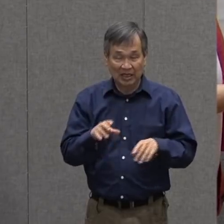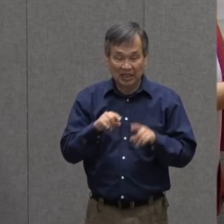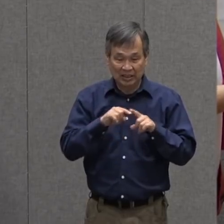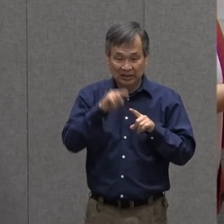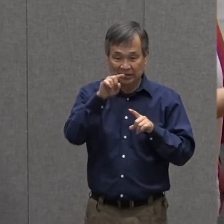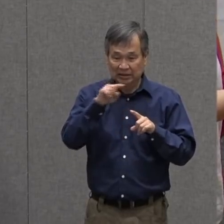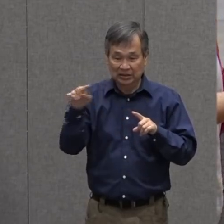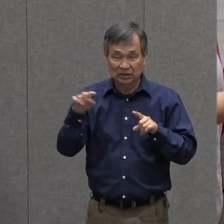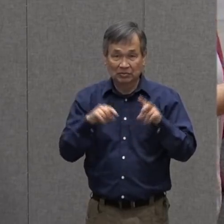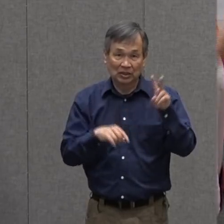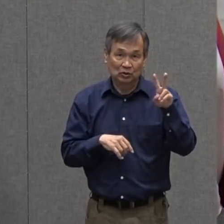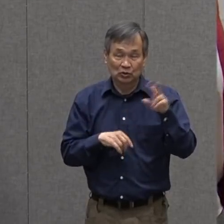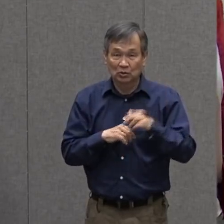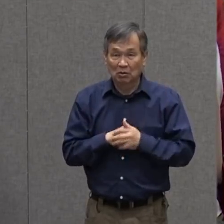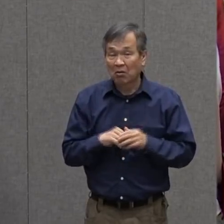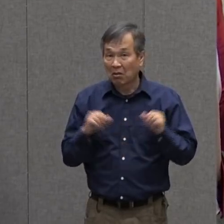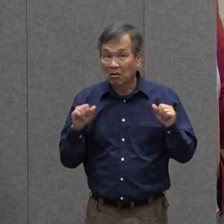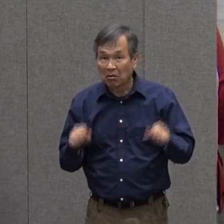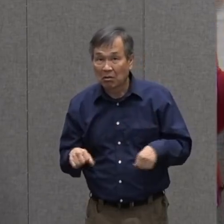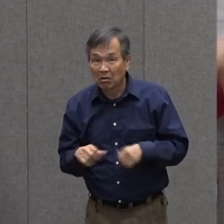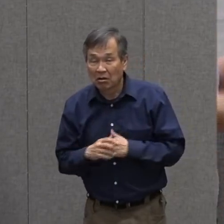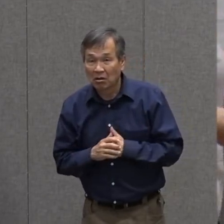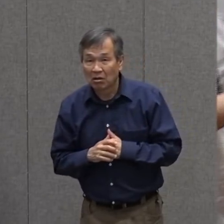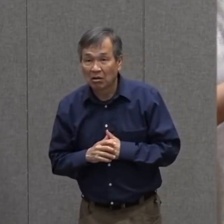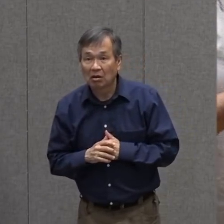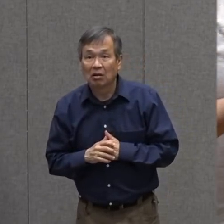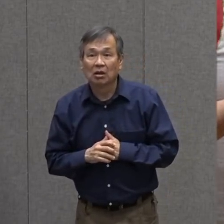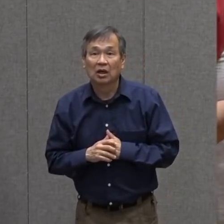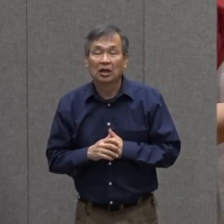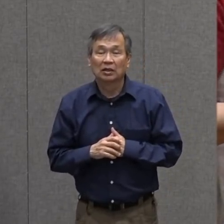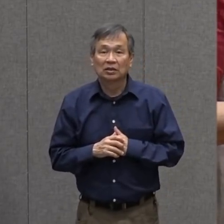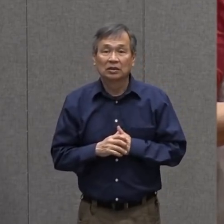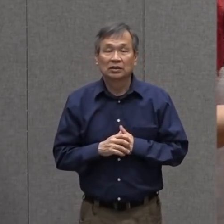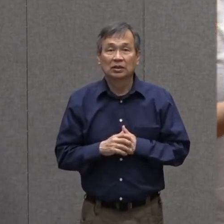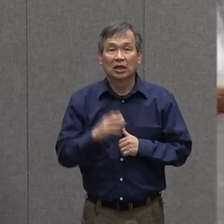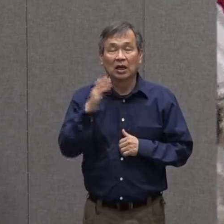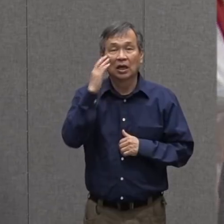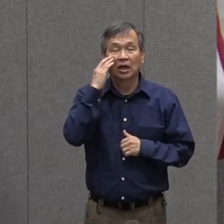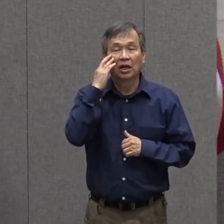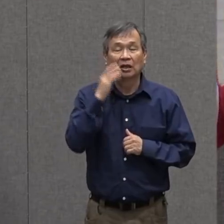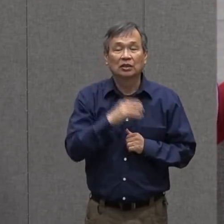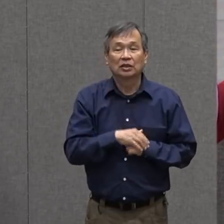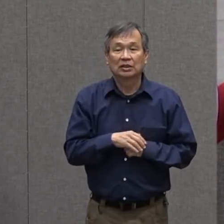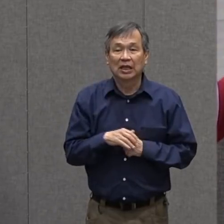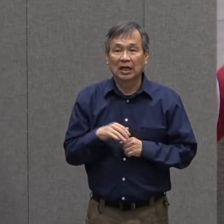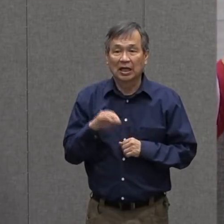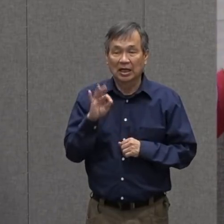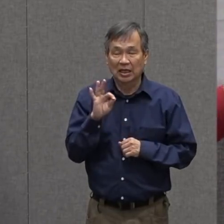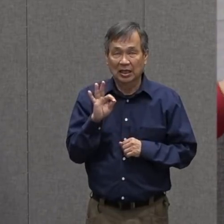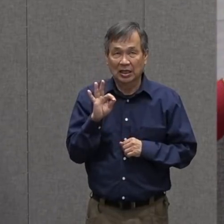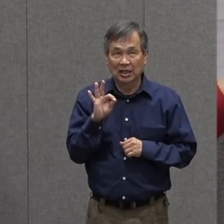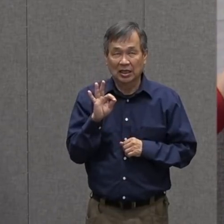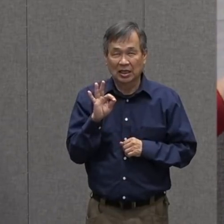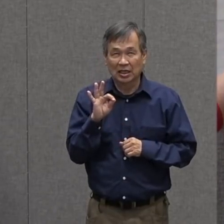Yeah, I could divide that 92 and half. Well, I know with 90 at 45 is about half of 90.